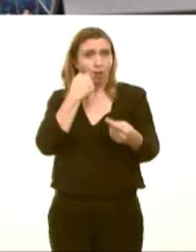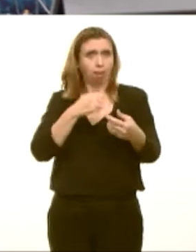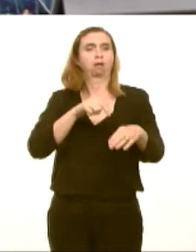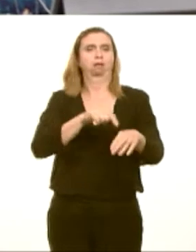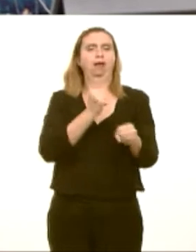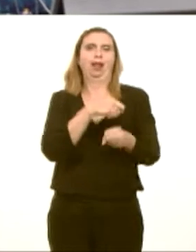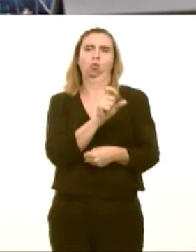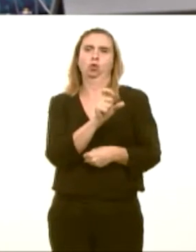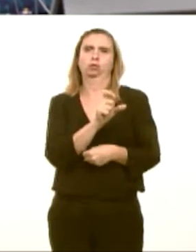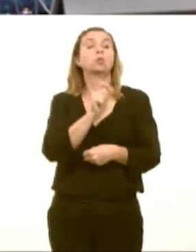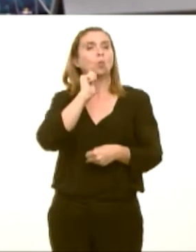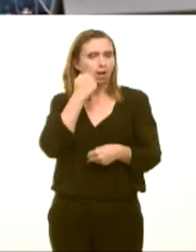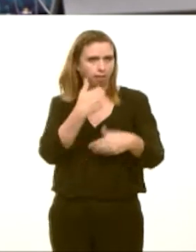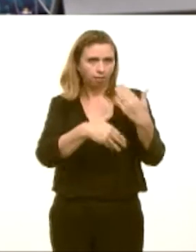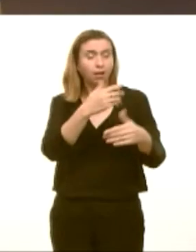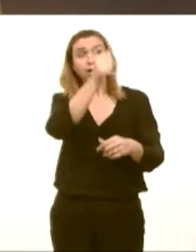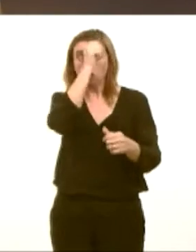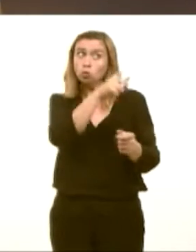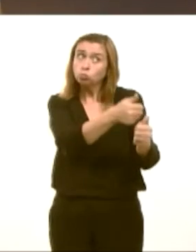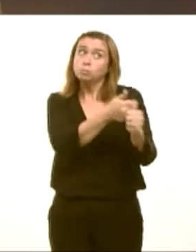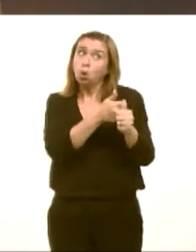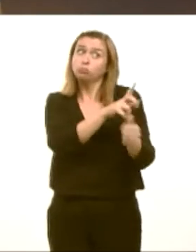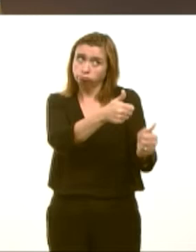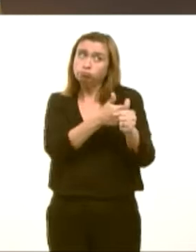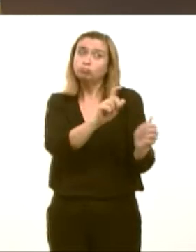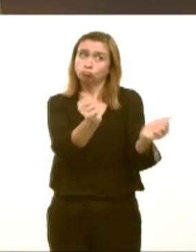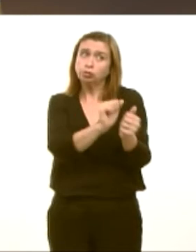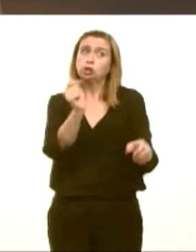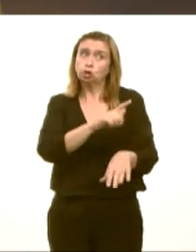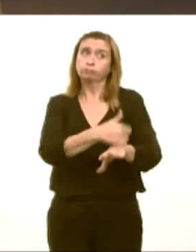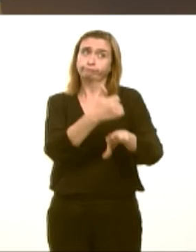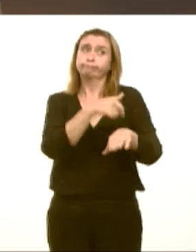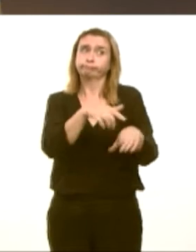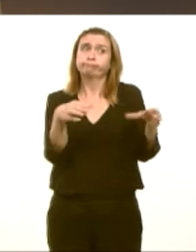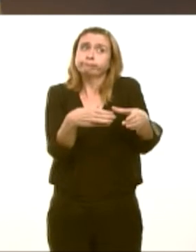I note her party supports, as well, the SuRNICC, and I note that they support the SuRNICC going